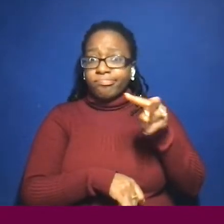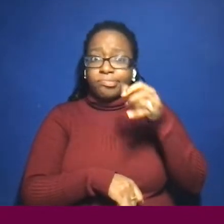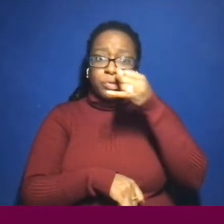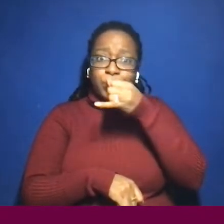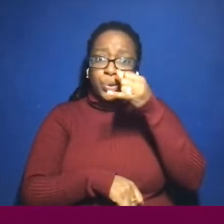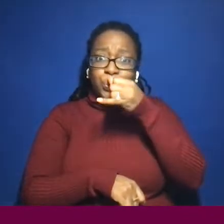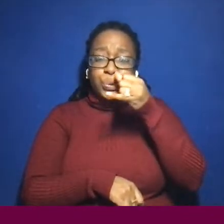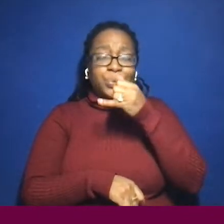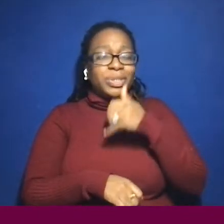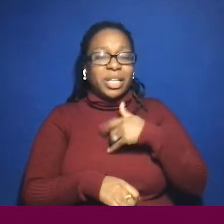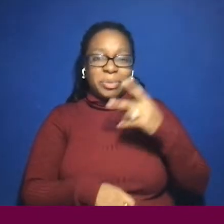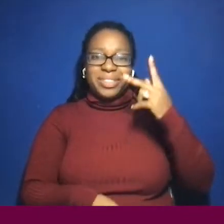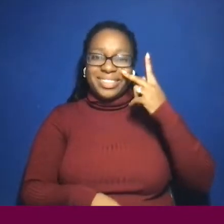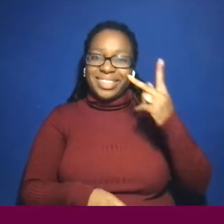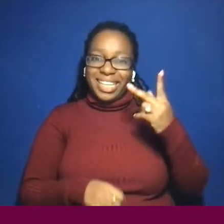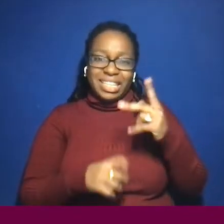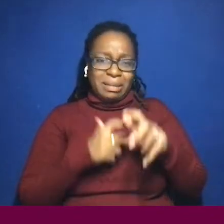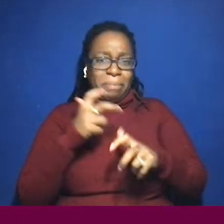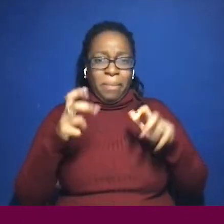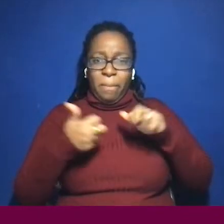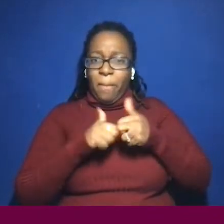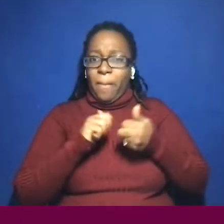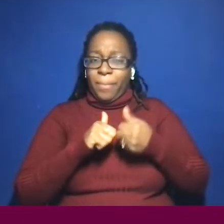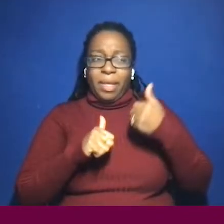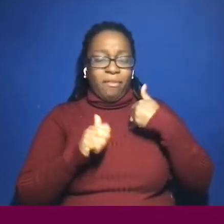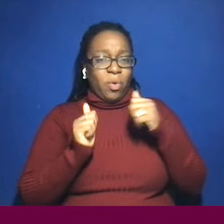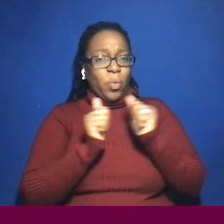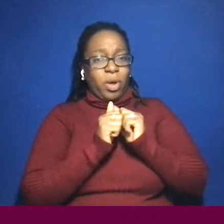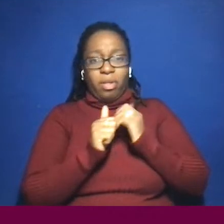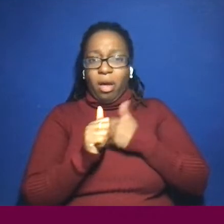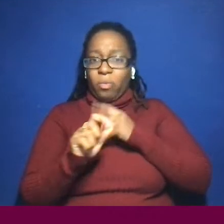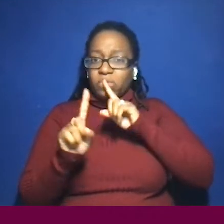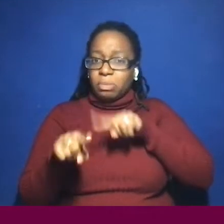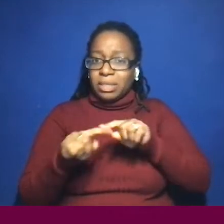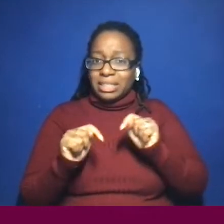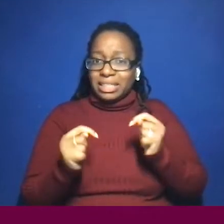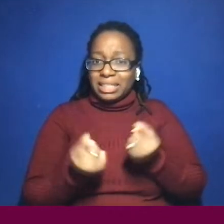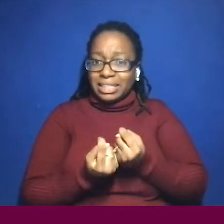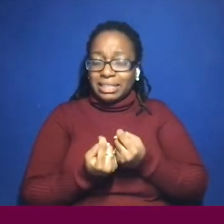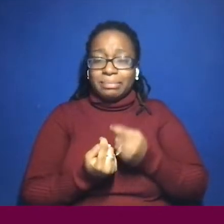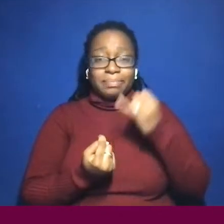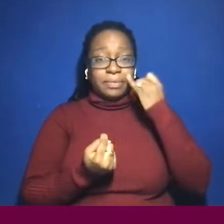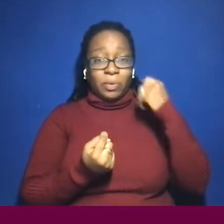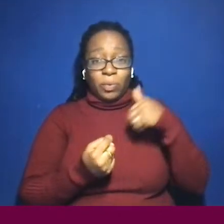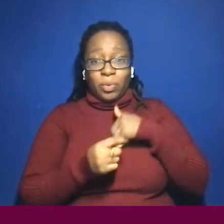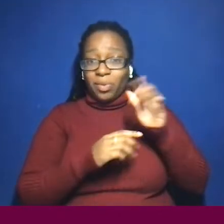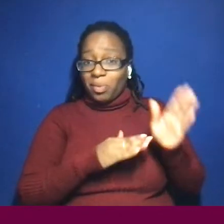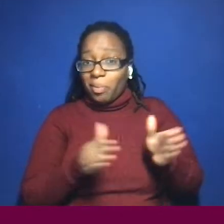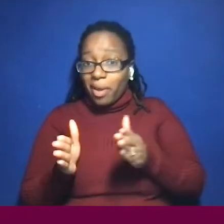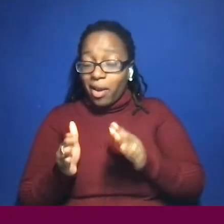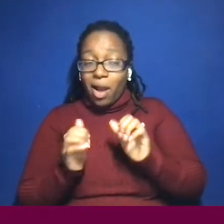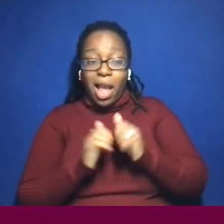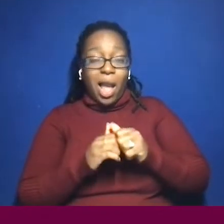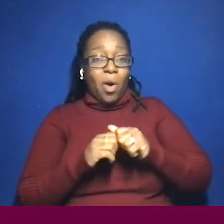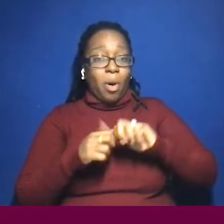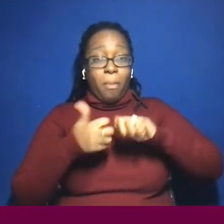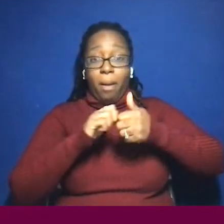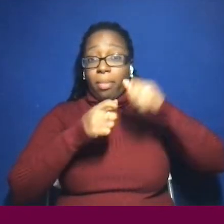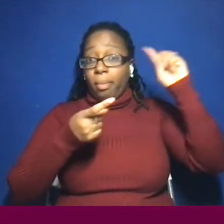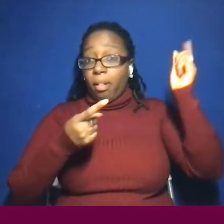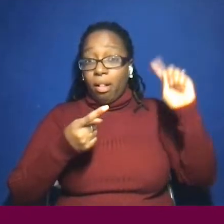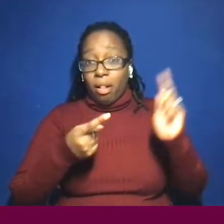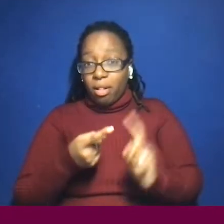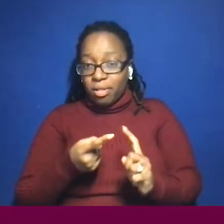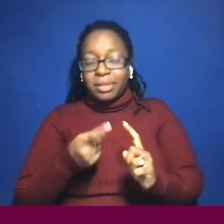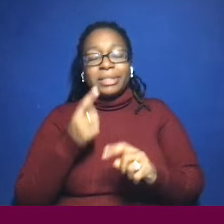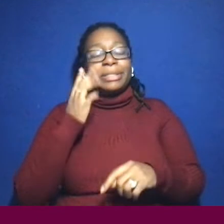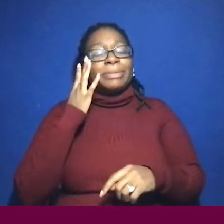represented larger problems with our response, our preparedness, our mitigation measures. But what